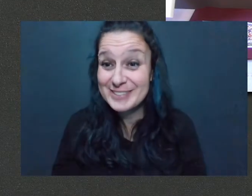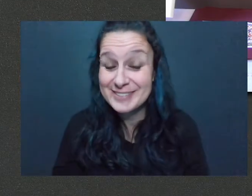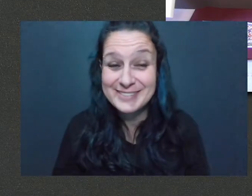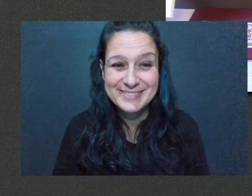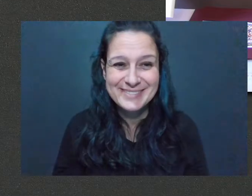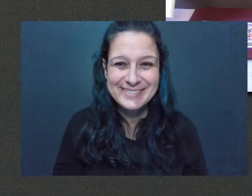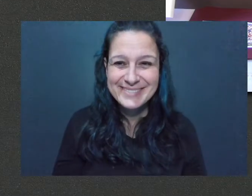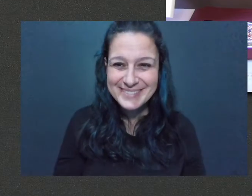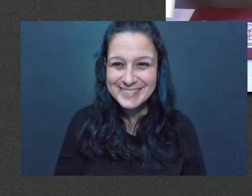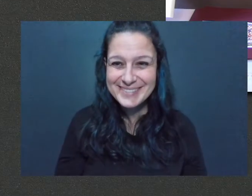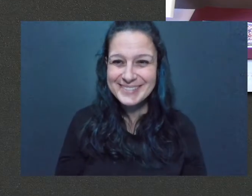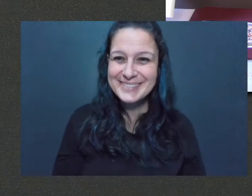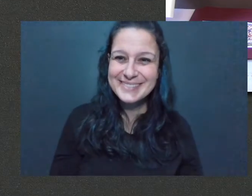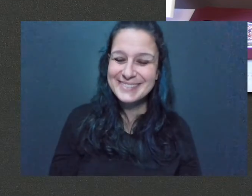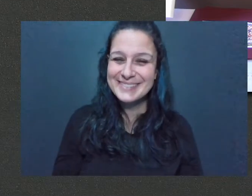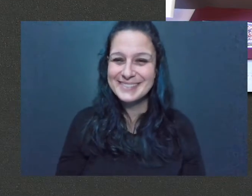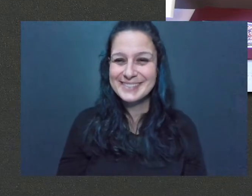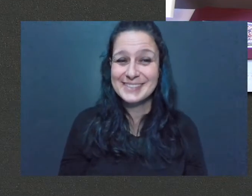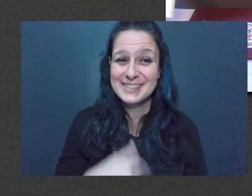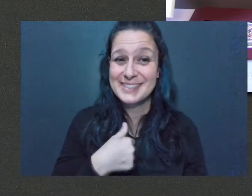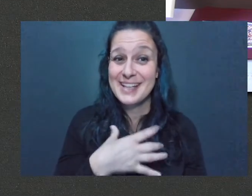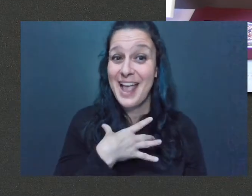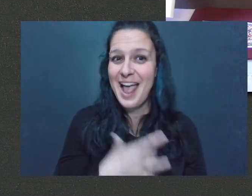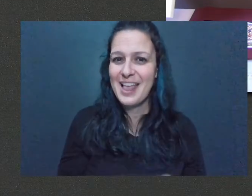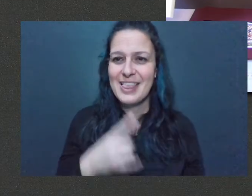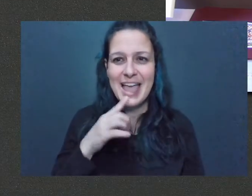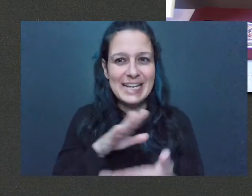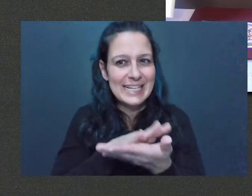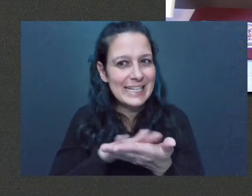So let's do this. I like to be very neat